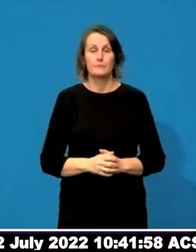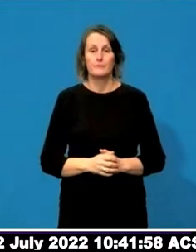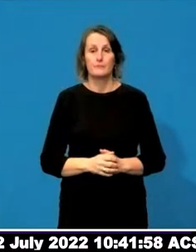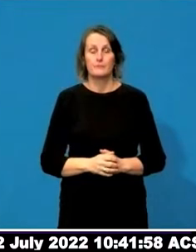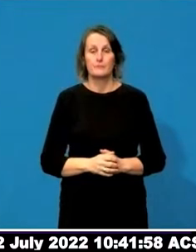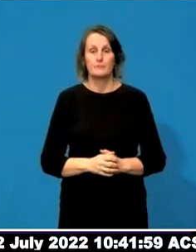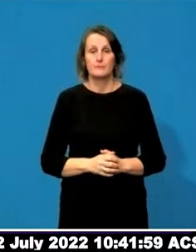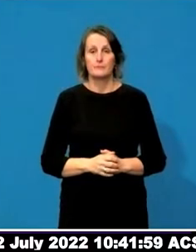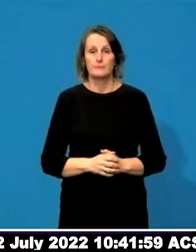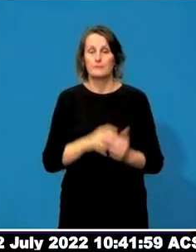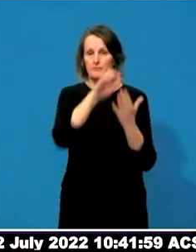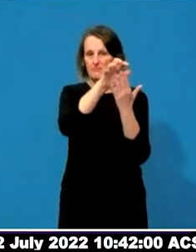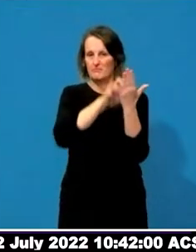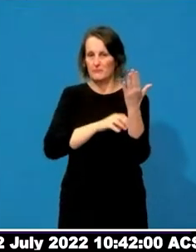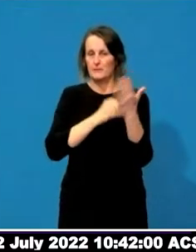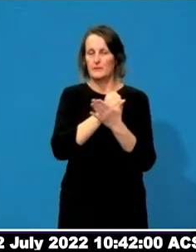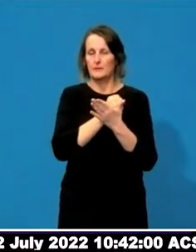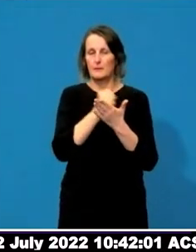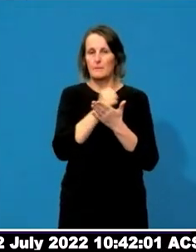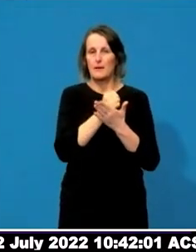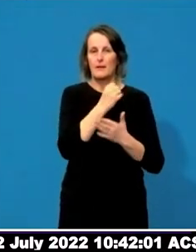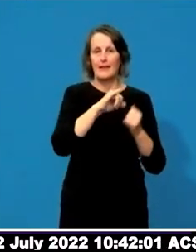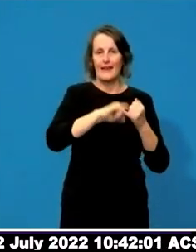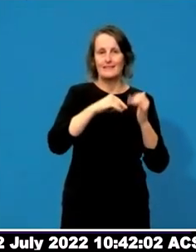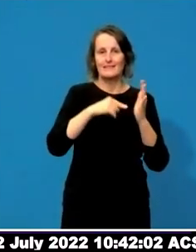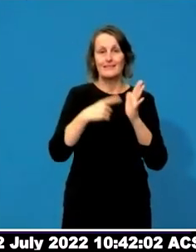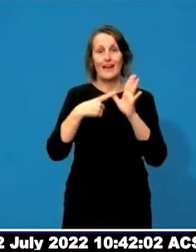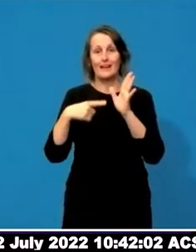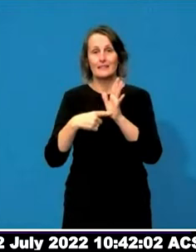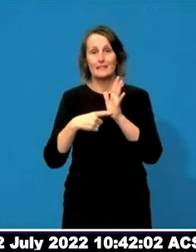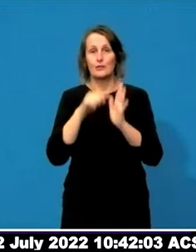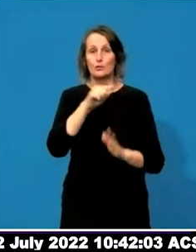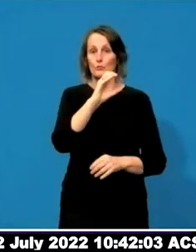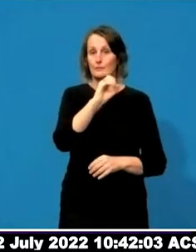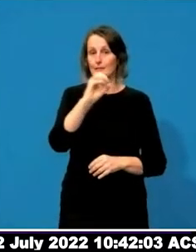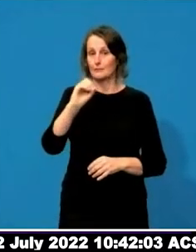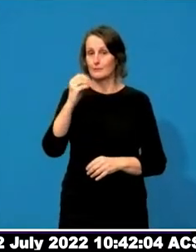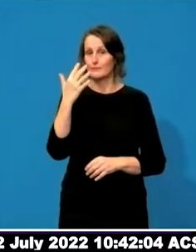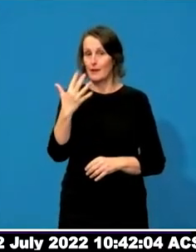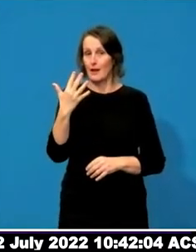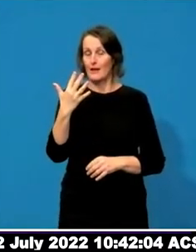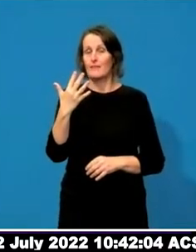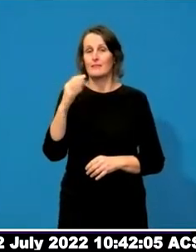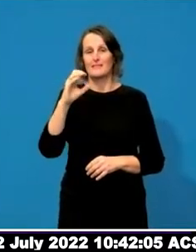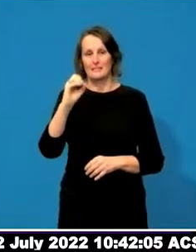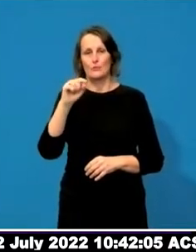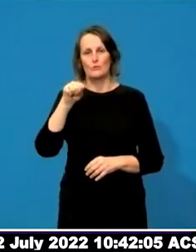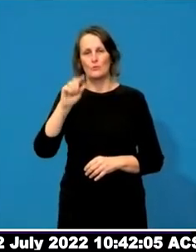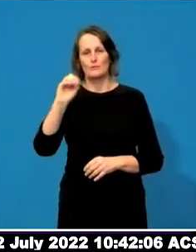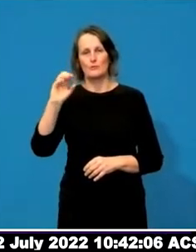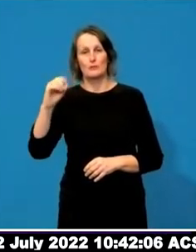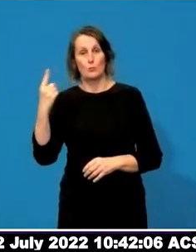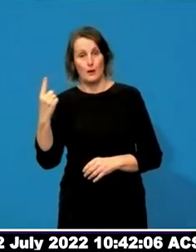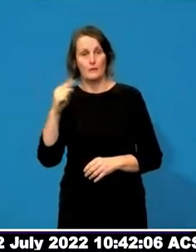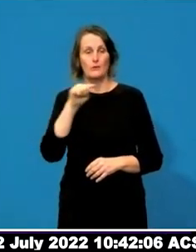is STAT.0550.0001.0001.